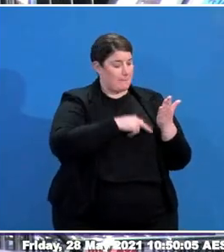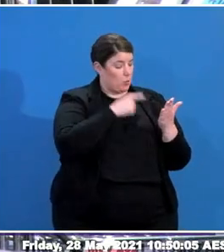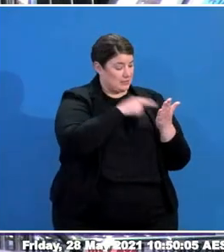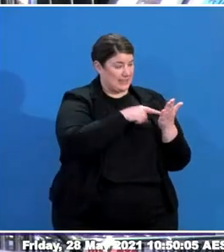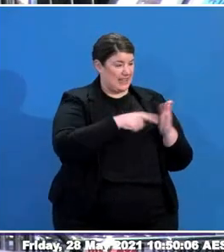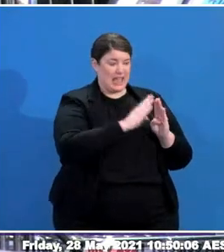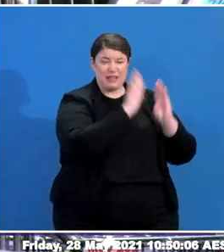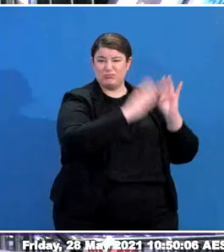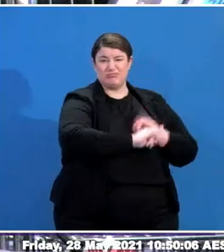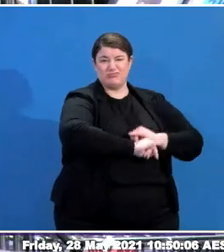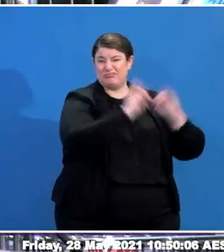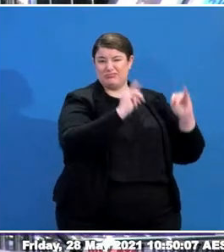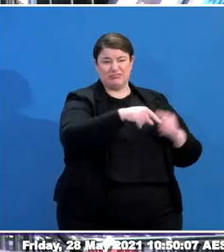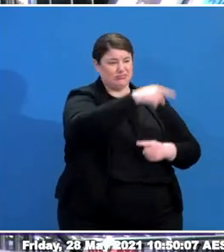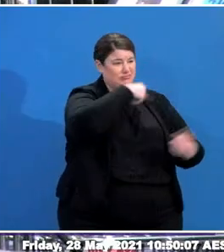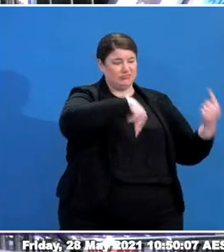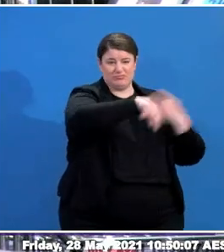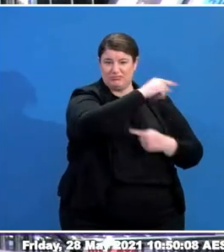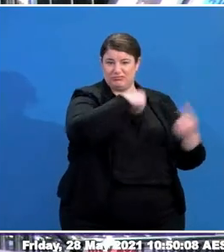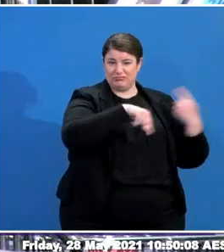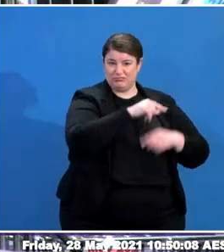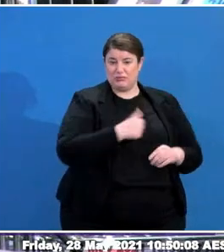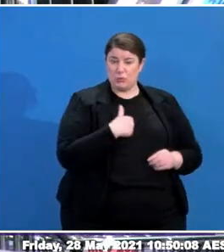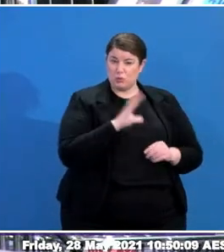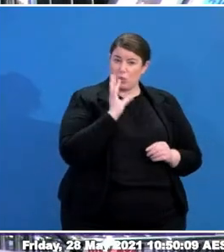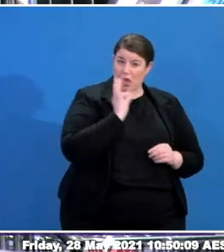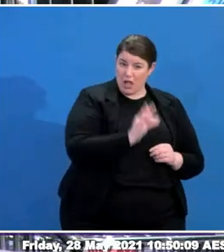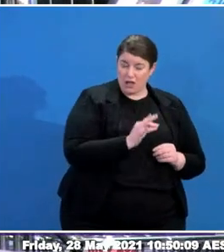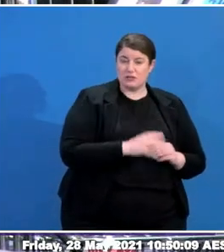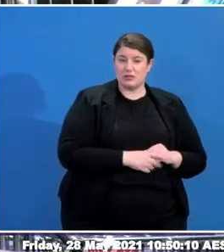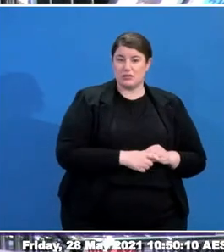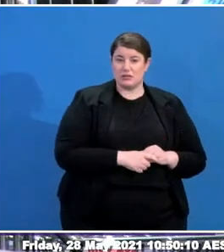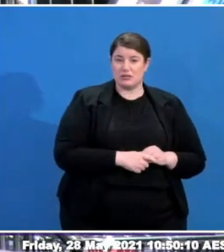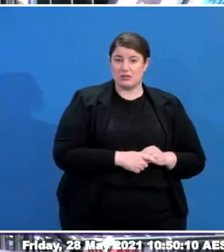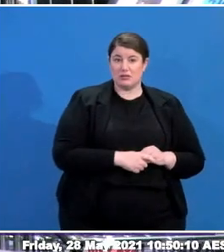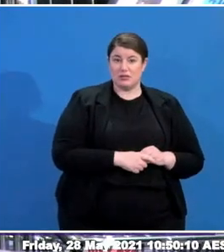Yes. Do you accept, from the nature of the review that she undertook